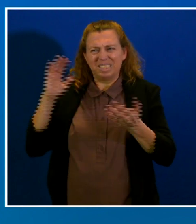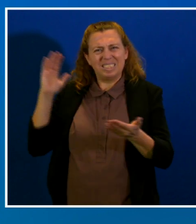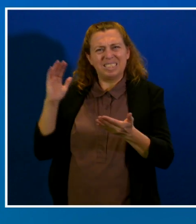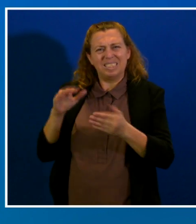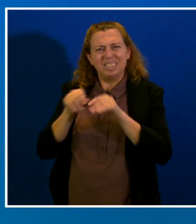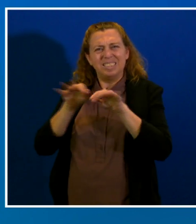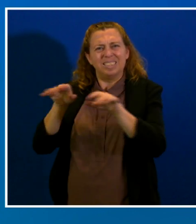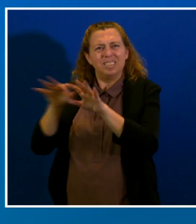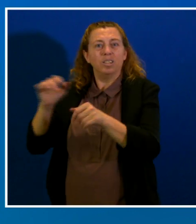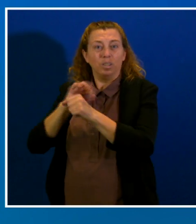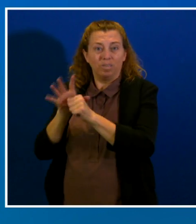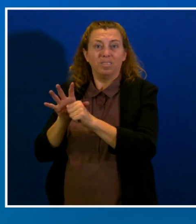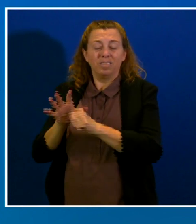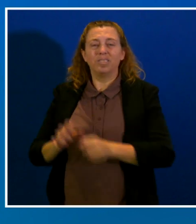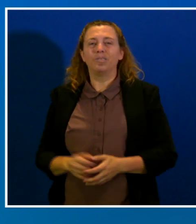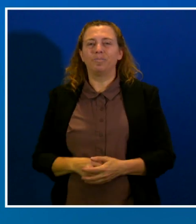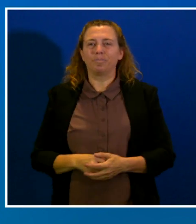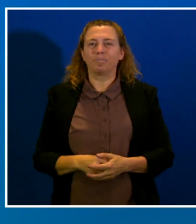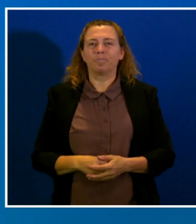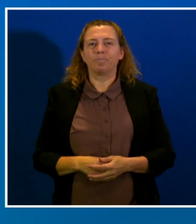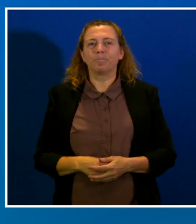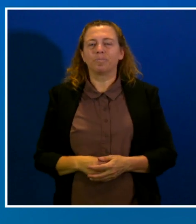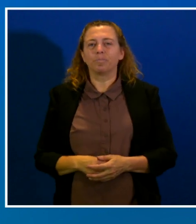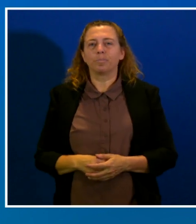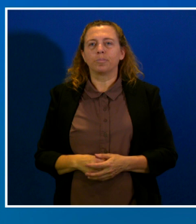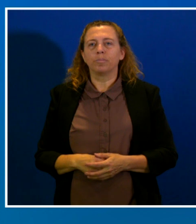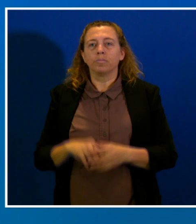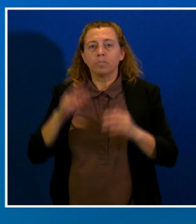with our friends and family without putting lives at risk.